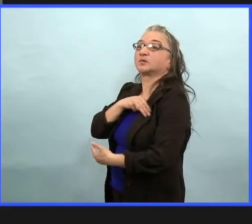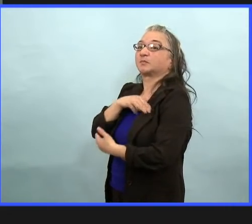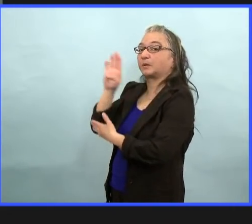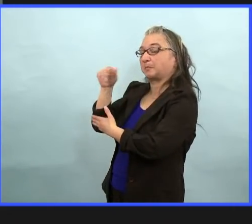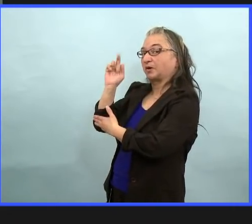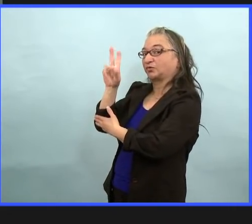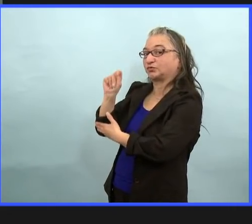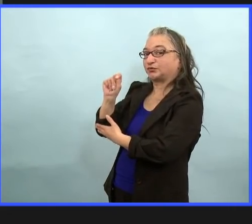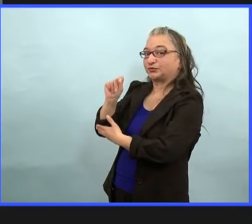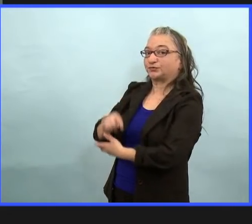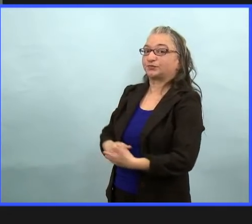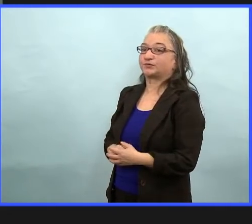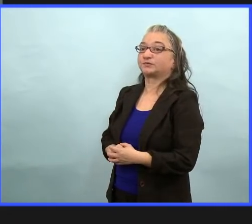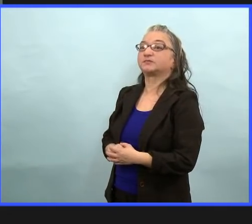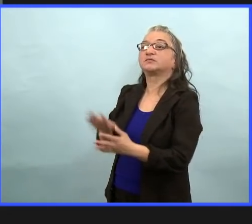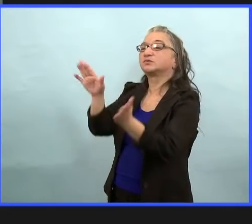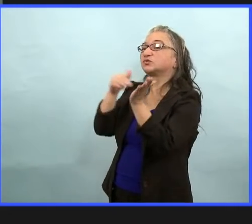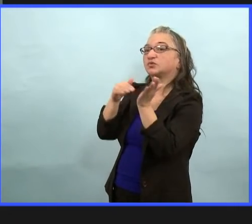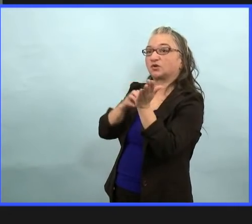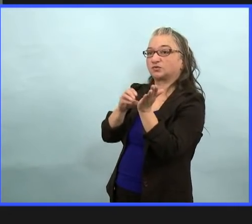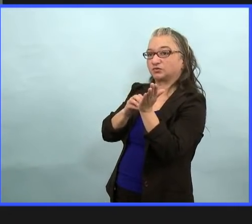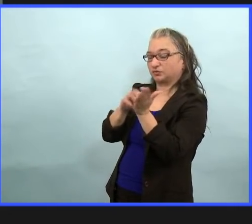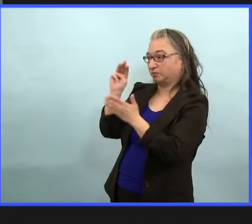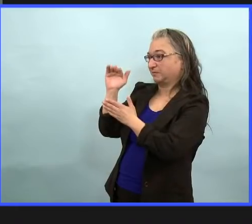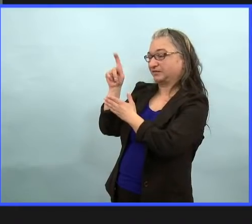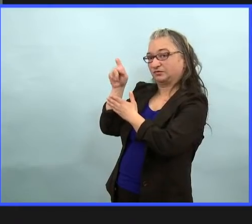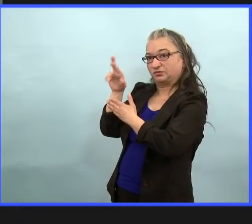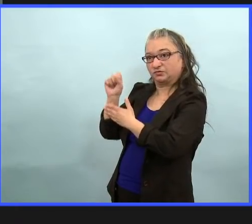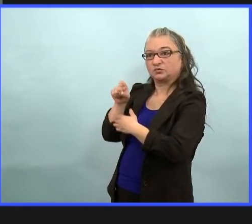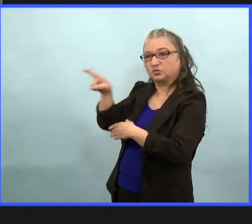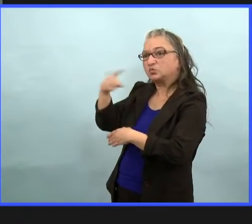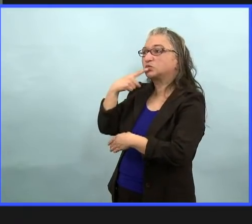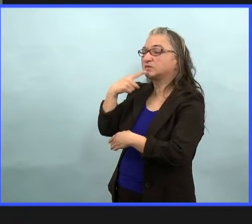versus coving patients that are not getting coveted treatment some doctors have pushed